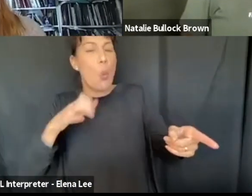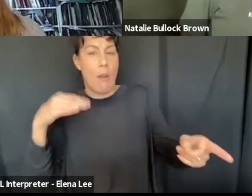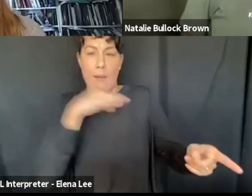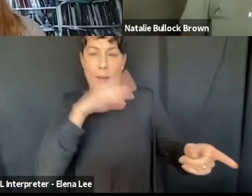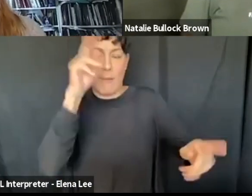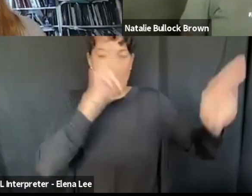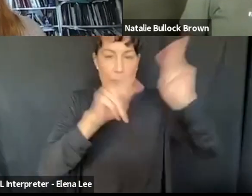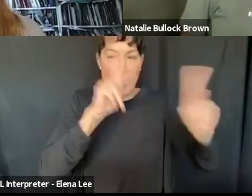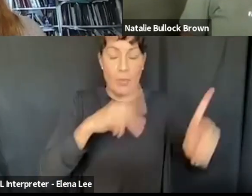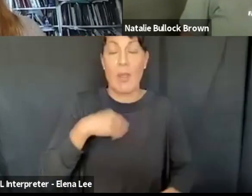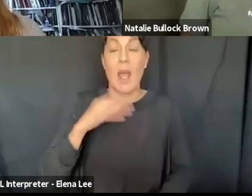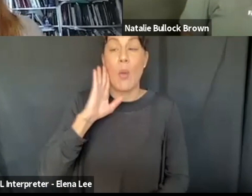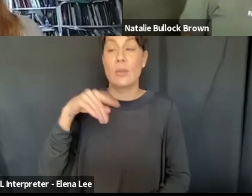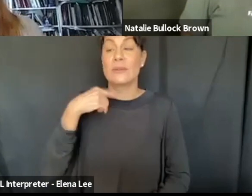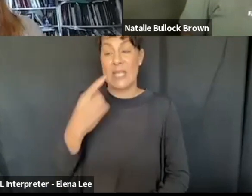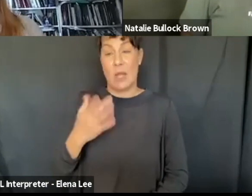is that don't also feel like